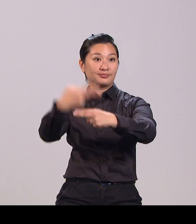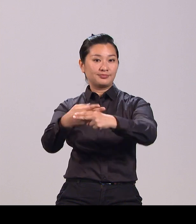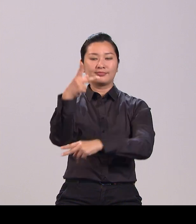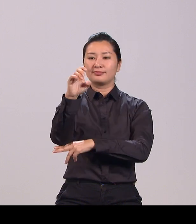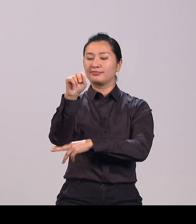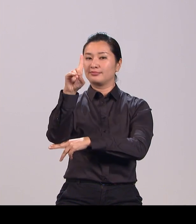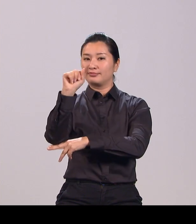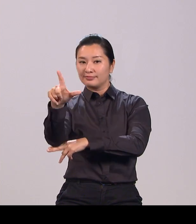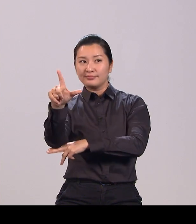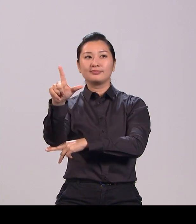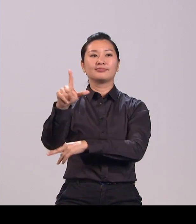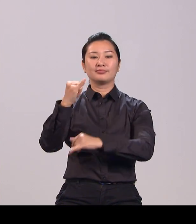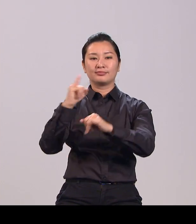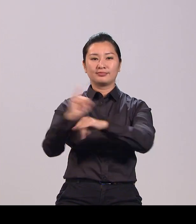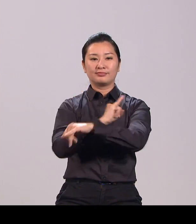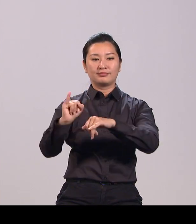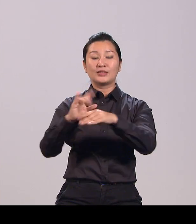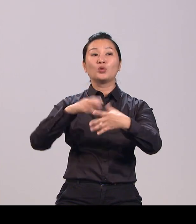I am going to be opening it with President Jokowi,